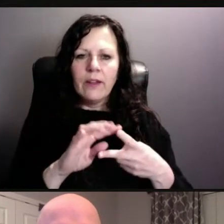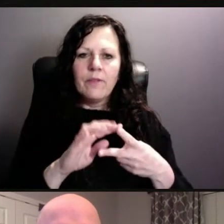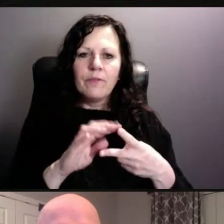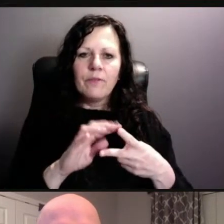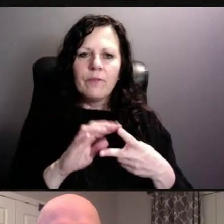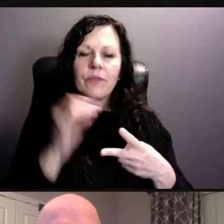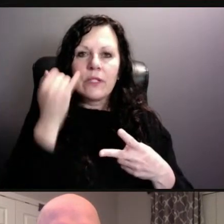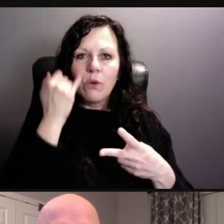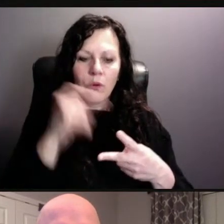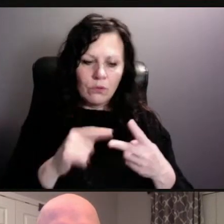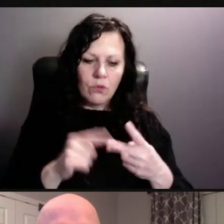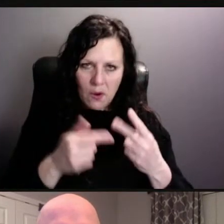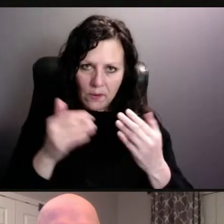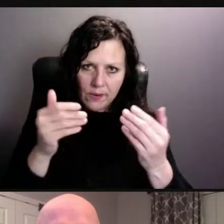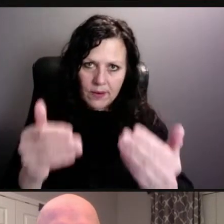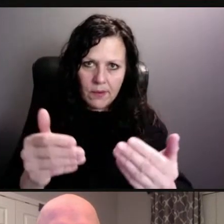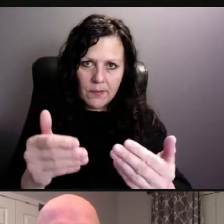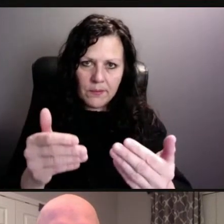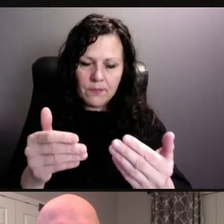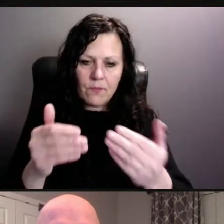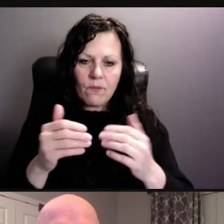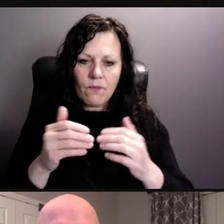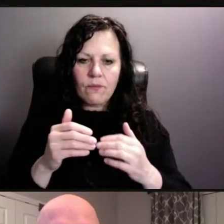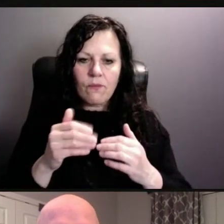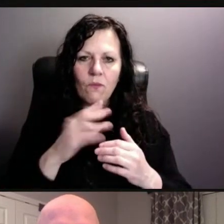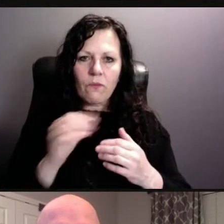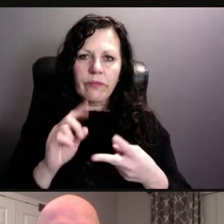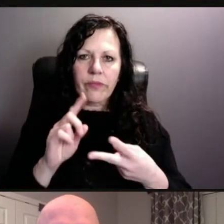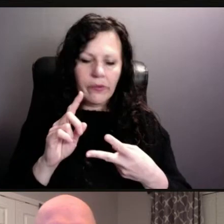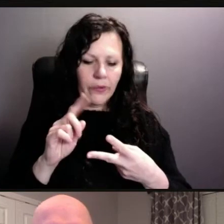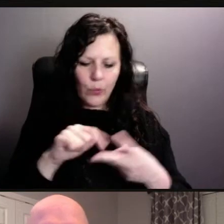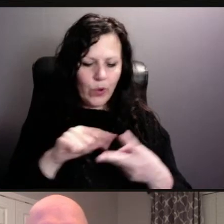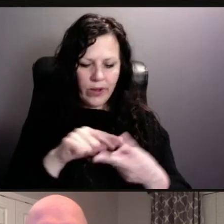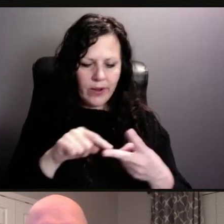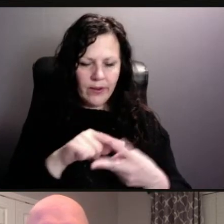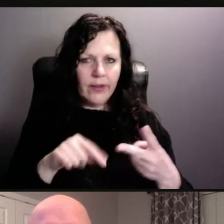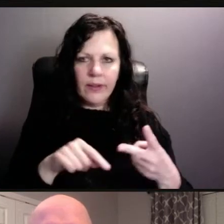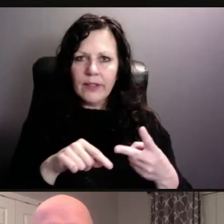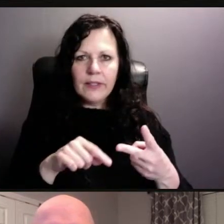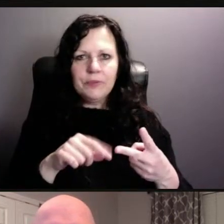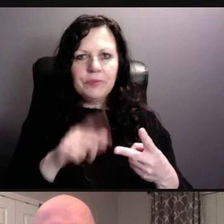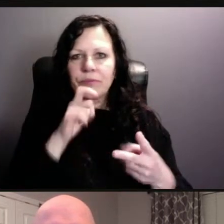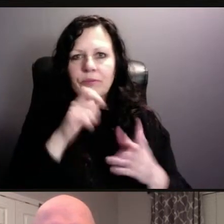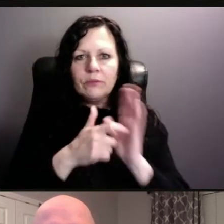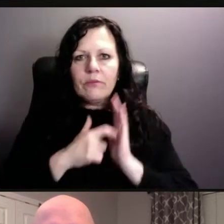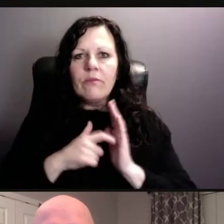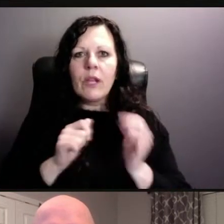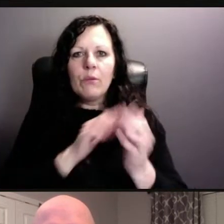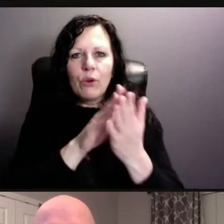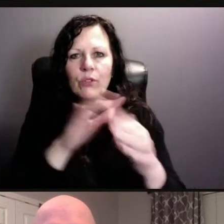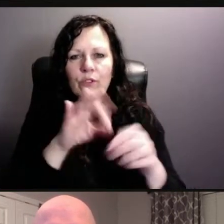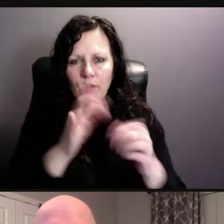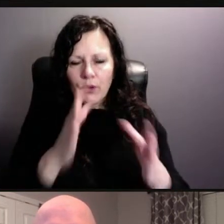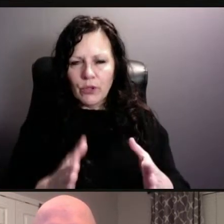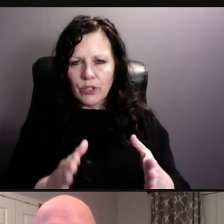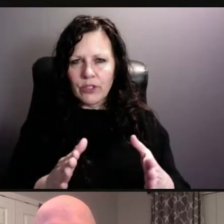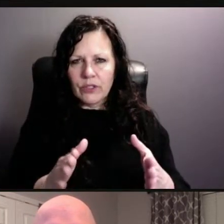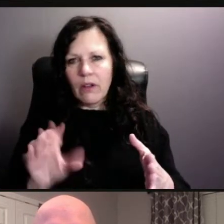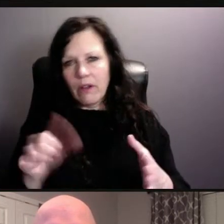THE OPERATIONS FEE AND AND A LEVY LIKE IF WE HAD THOSE TWO